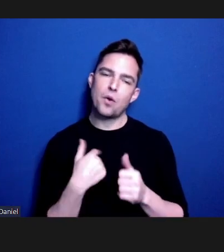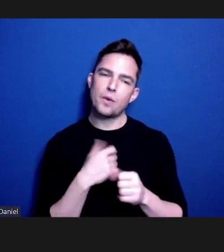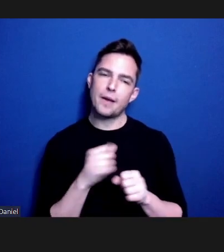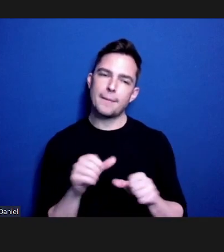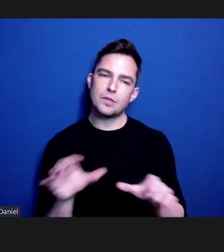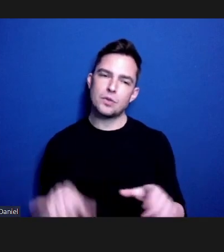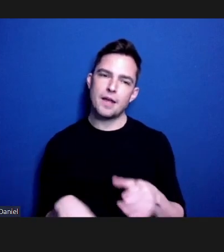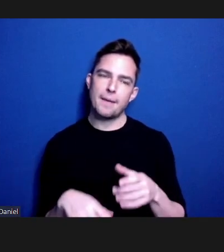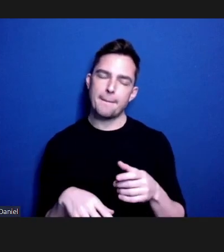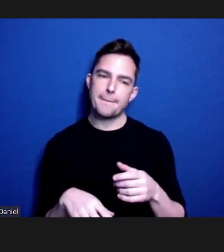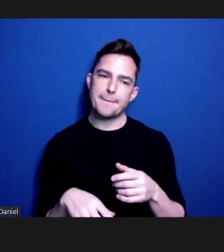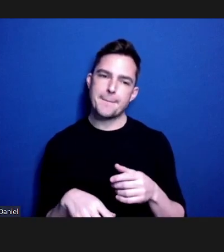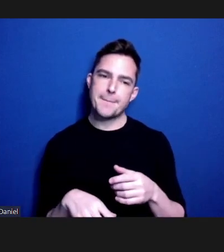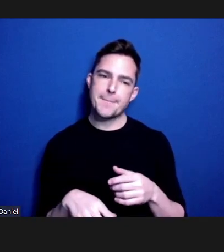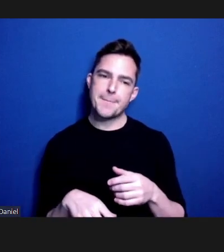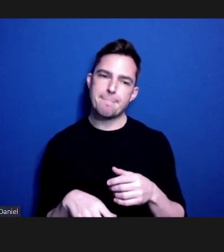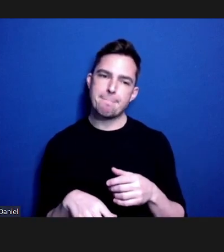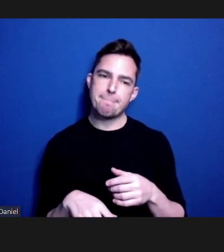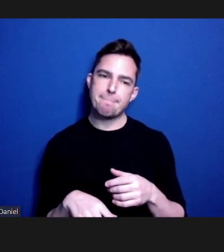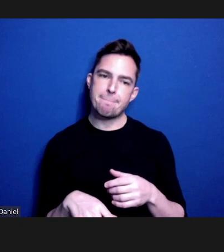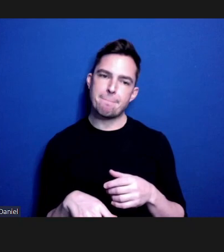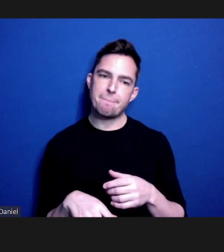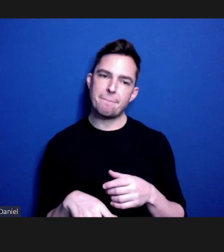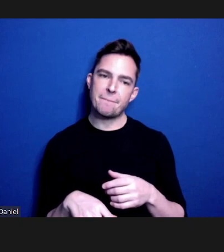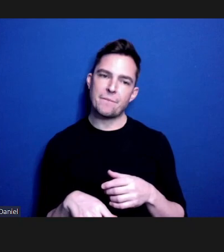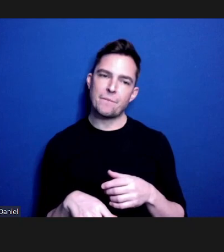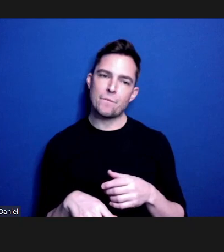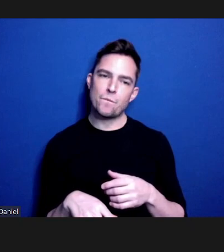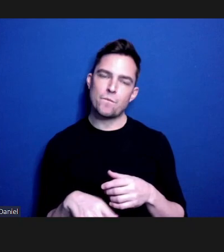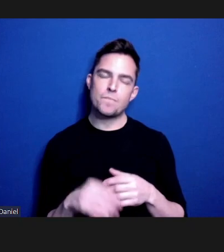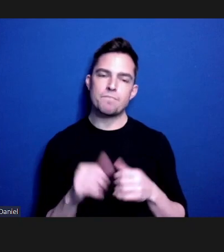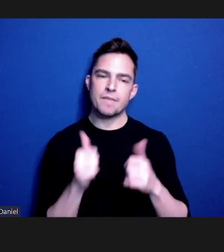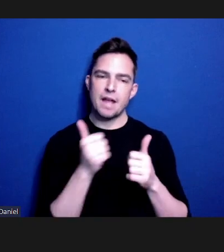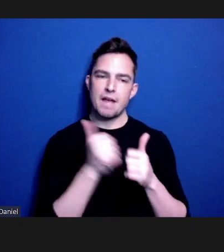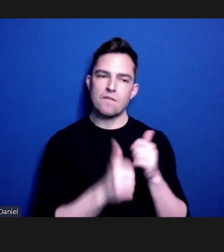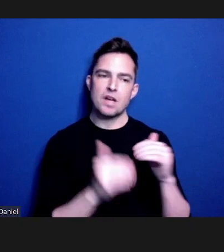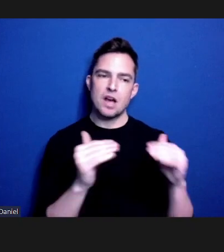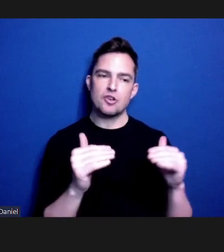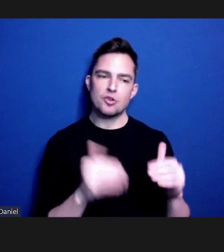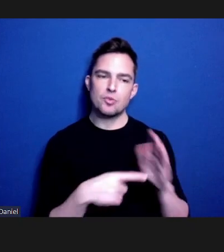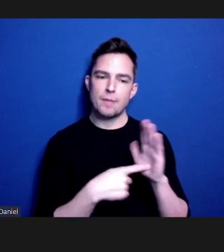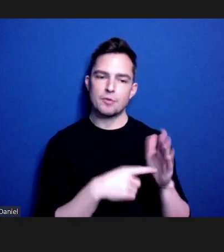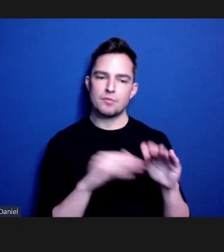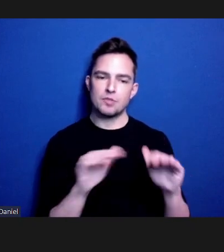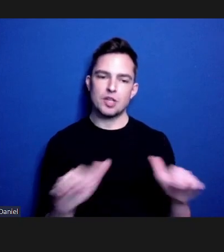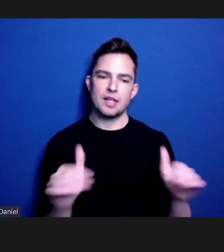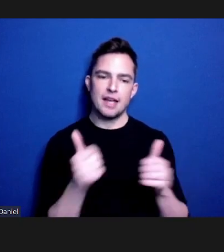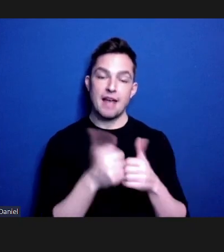that we can come with 'cause every number represents a child, every number represents